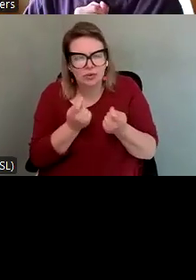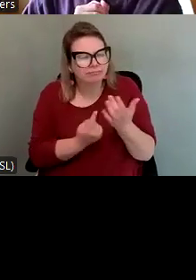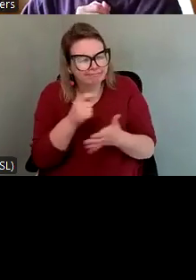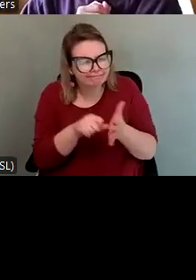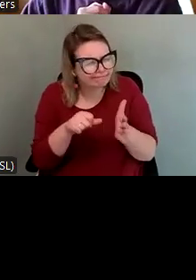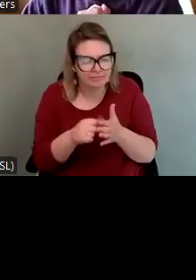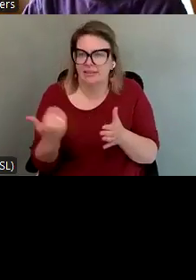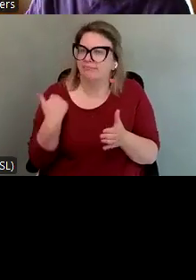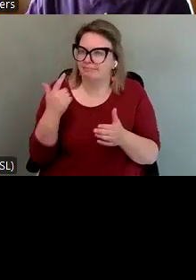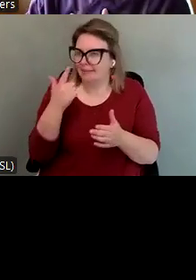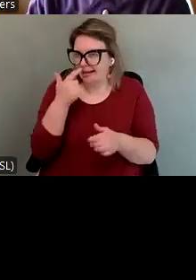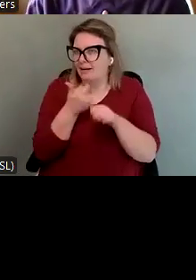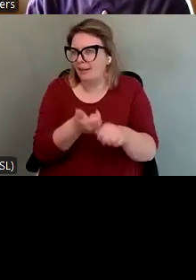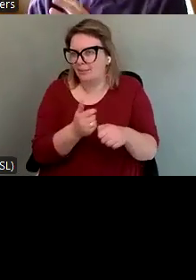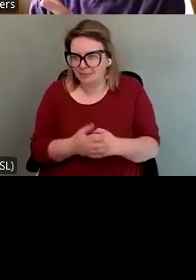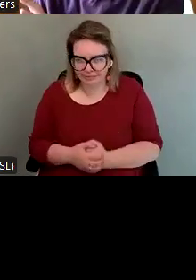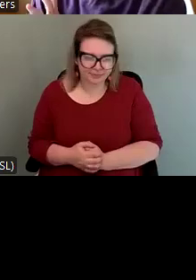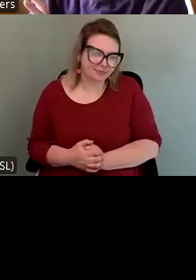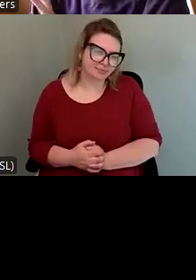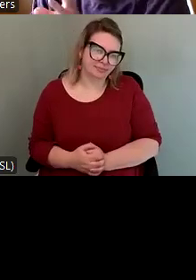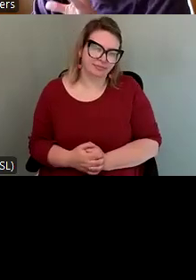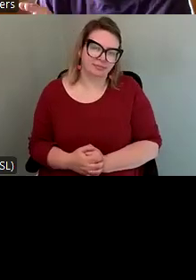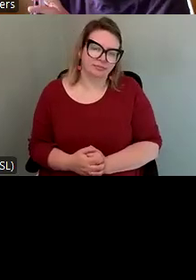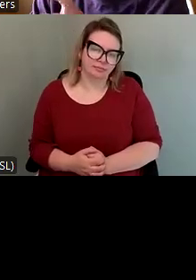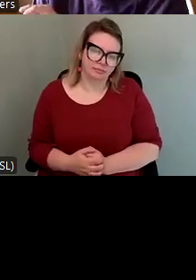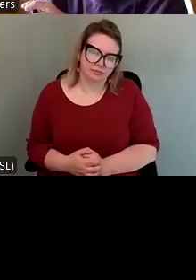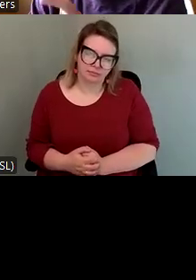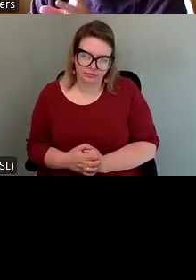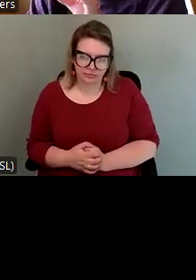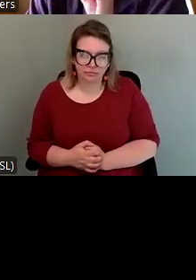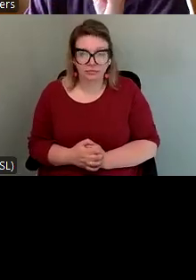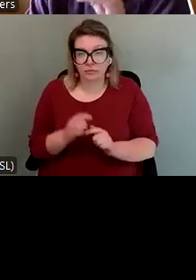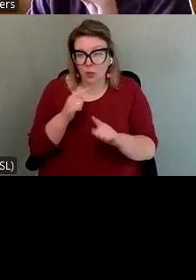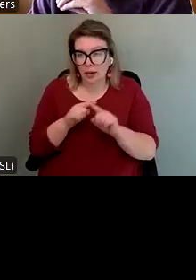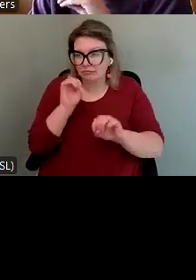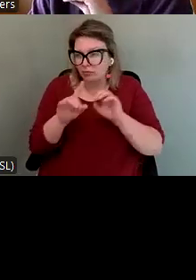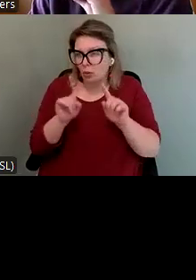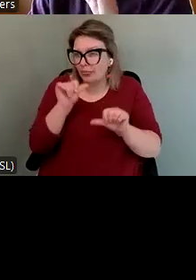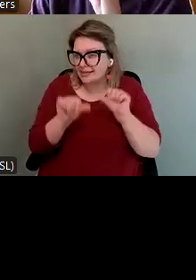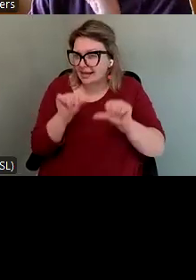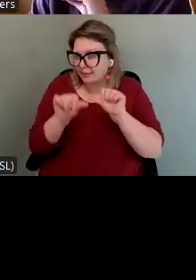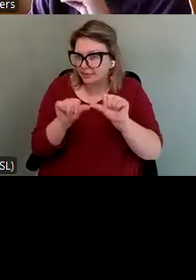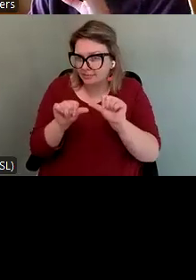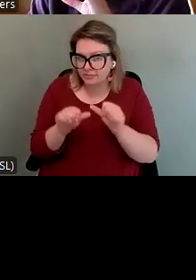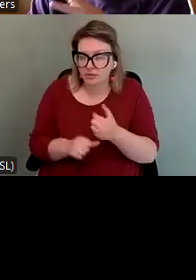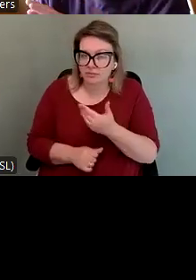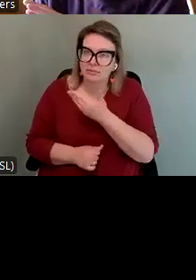We can help. Just to talk through quickly the steps. Now, this interface is notoriously confusing,